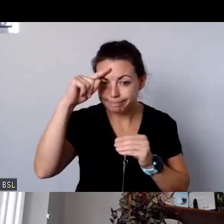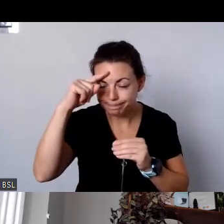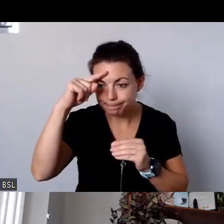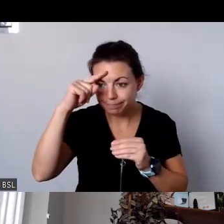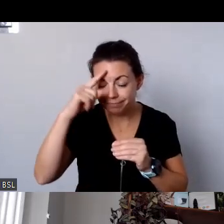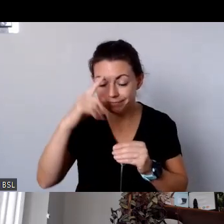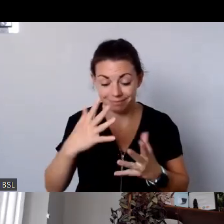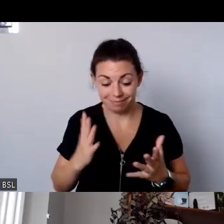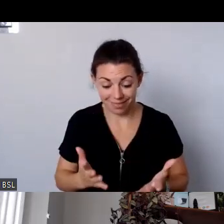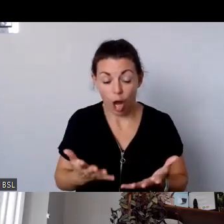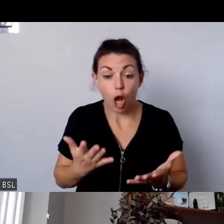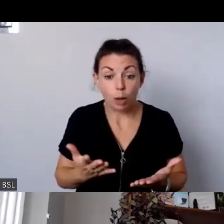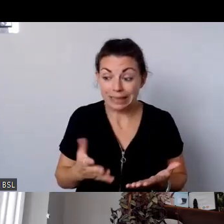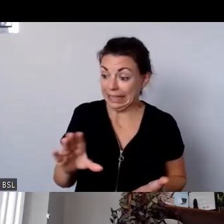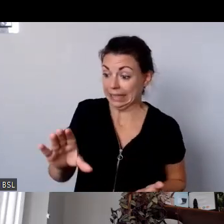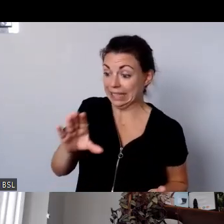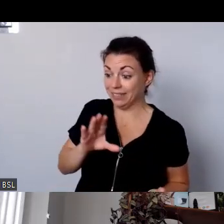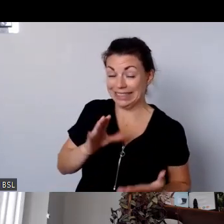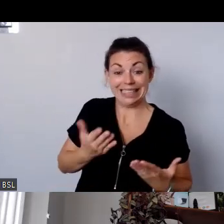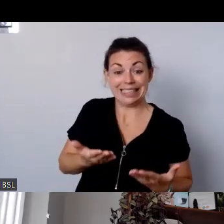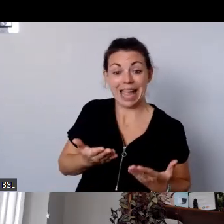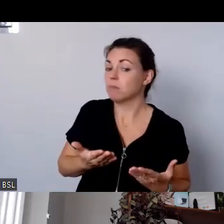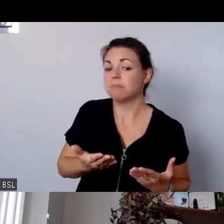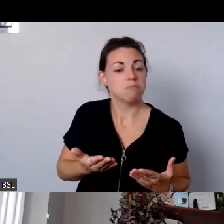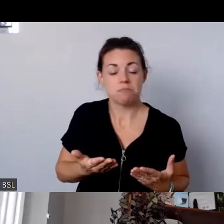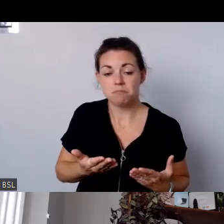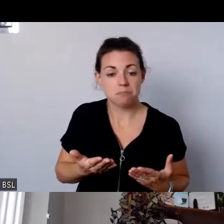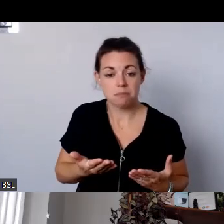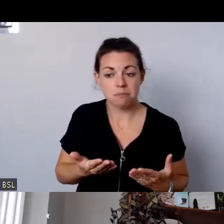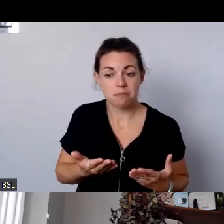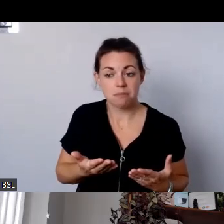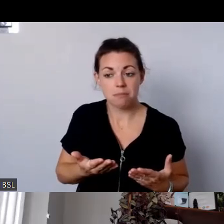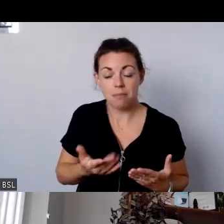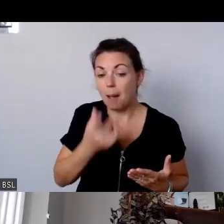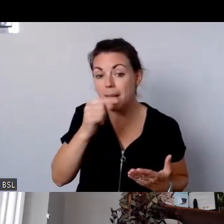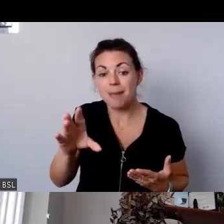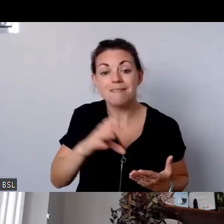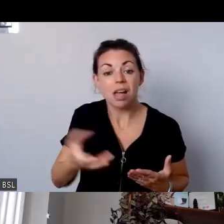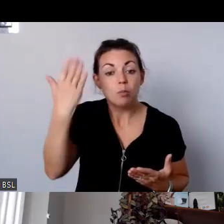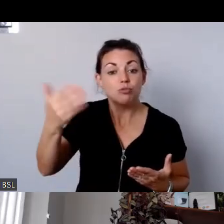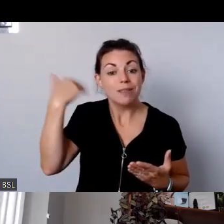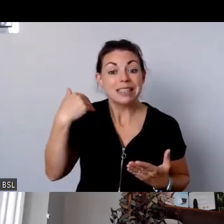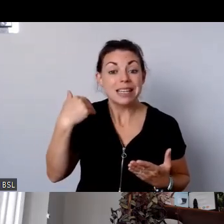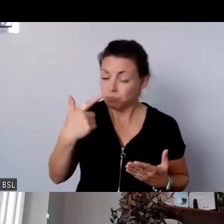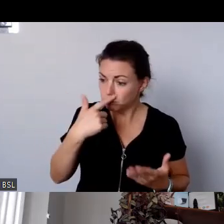to be in the receipt of funding from Arts Council. If you had funding in the past, if you haven't had funding before,